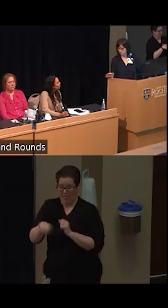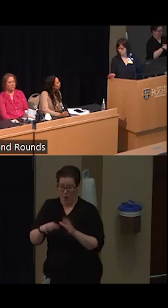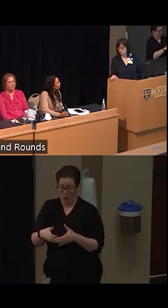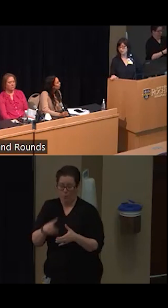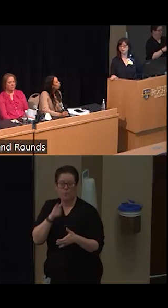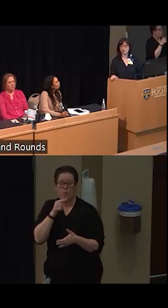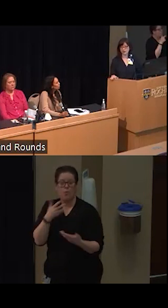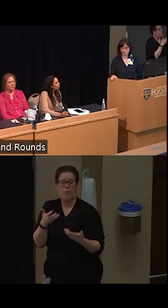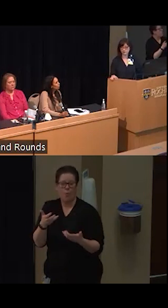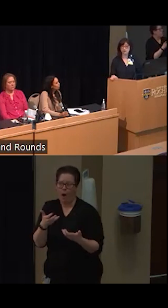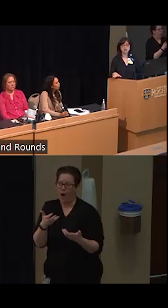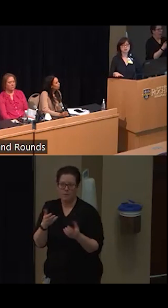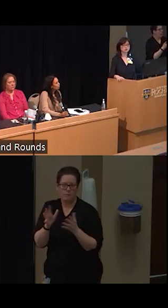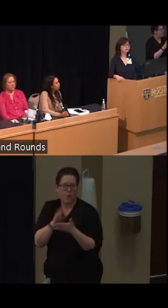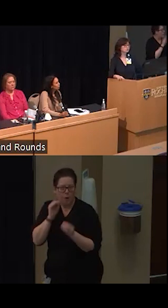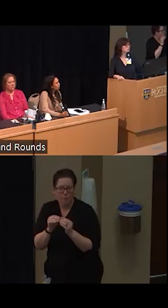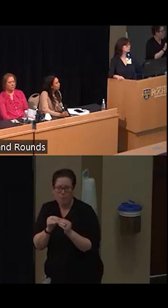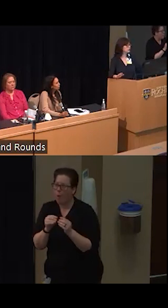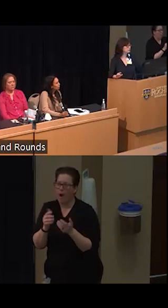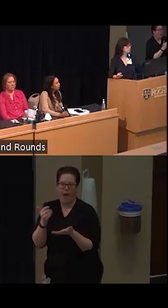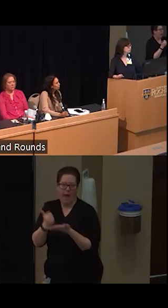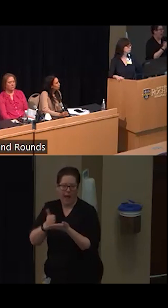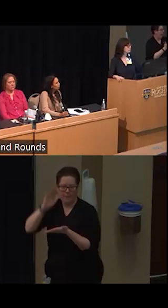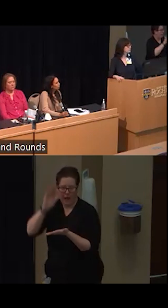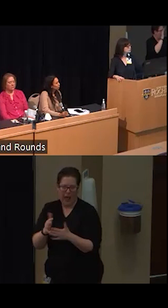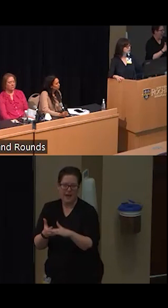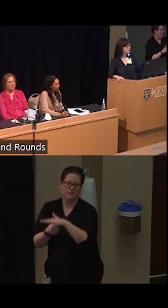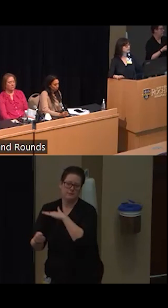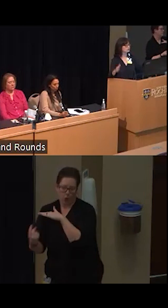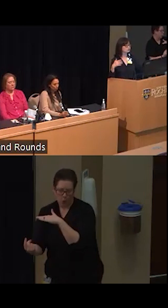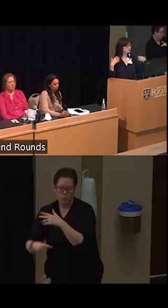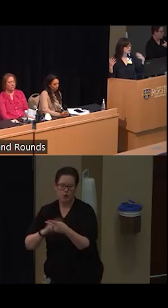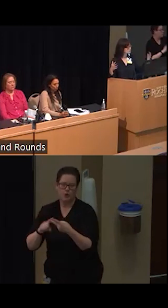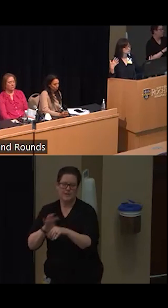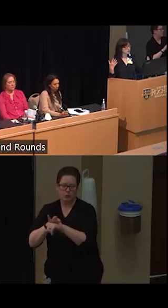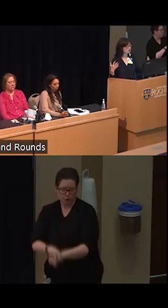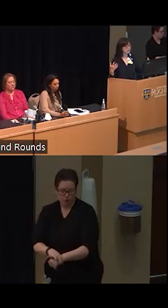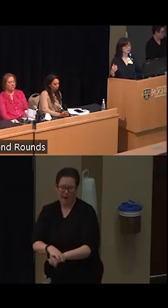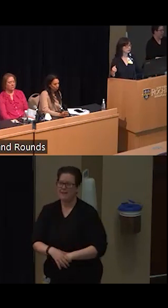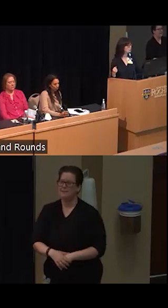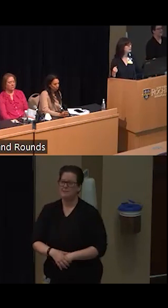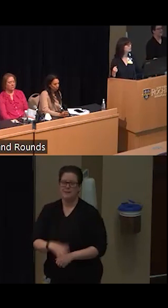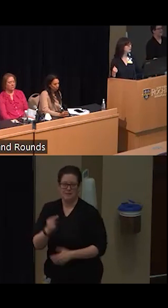interested in our efforts to reduce seclusion and restraints and starting to talk about a Qi